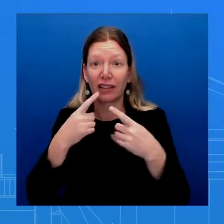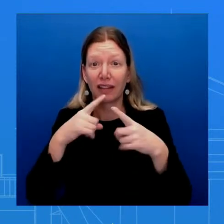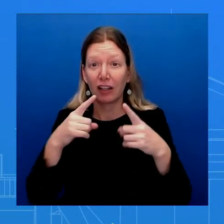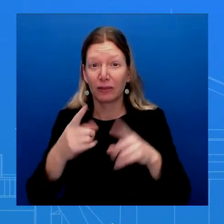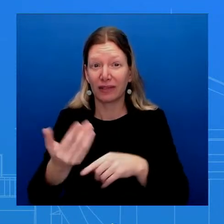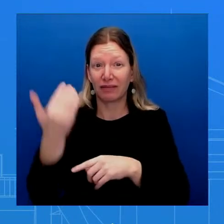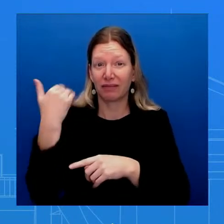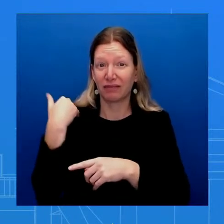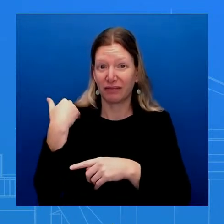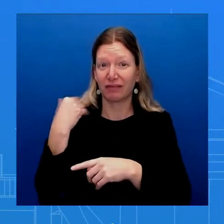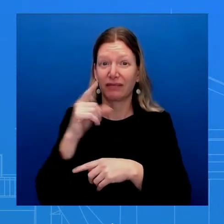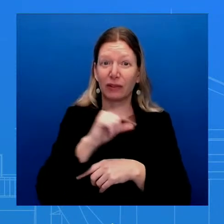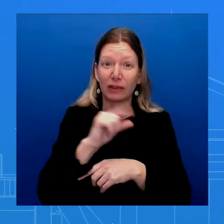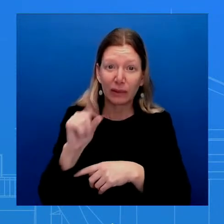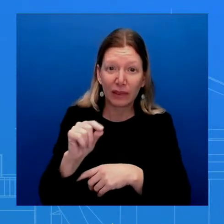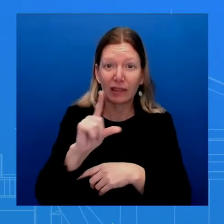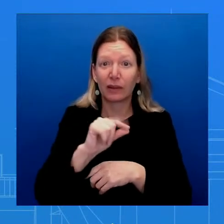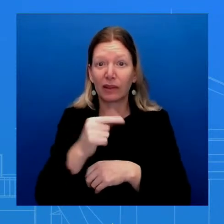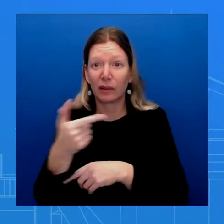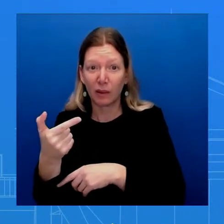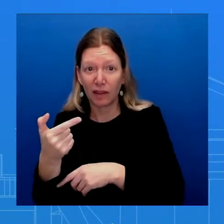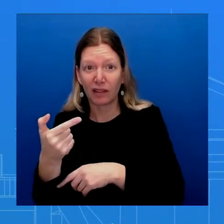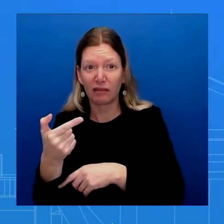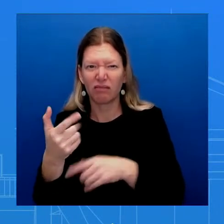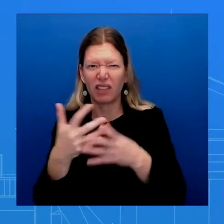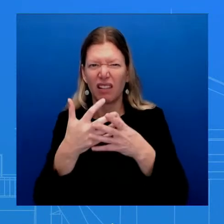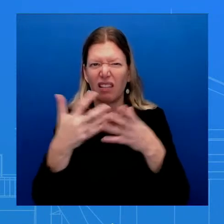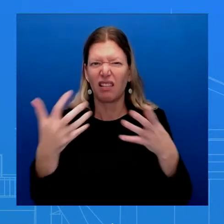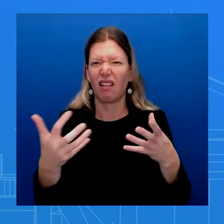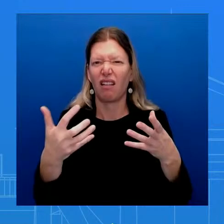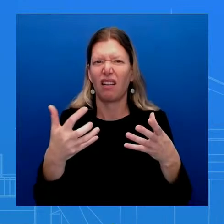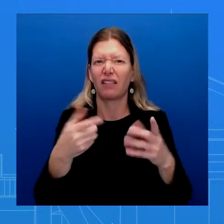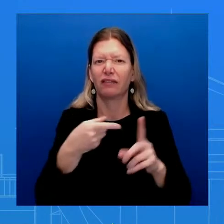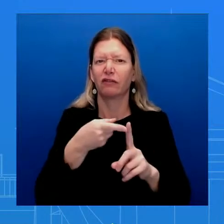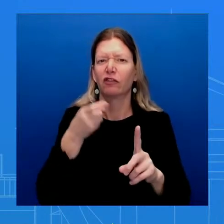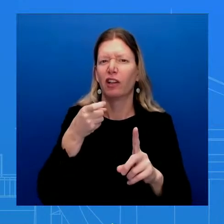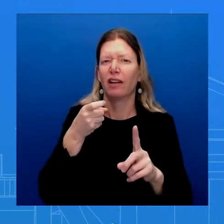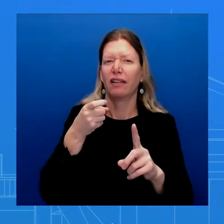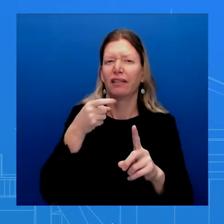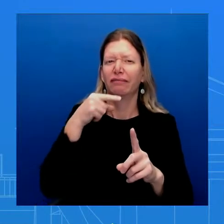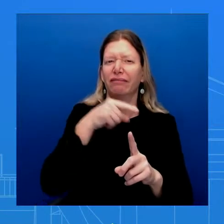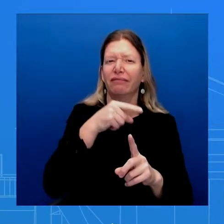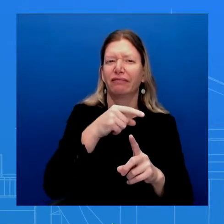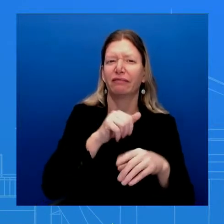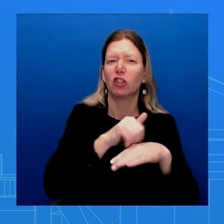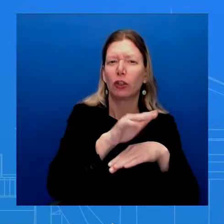in shipping and holiday shopping and whatnot. I'm curious, does the President or First Lady